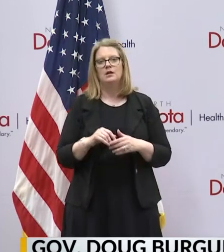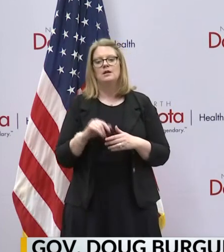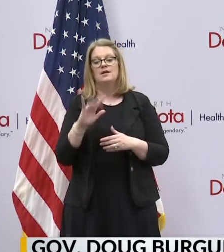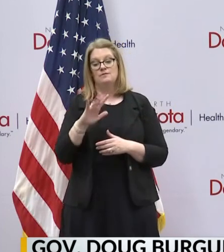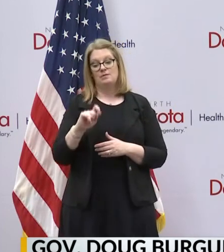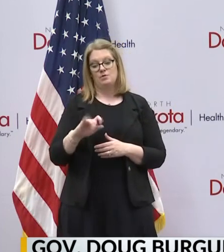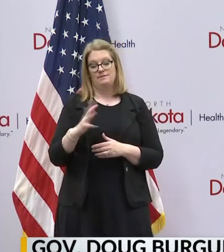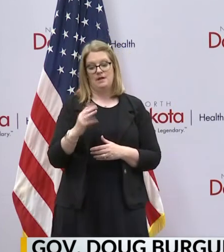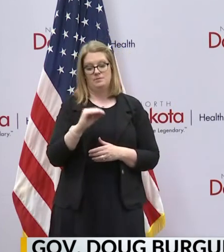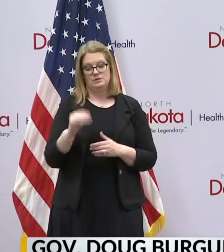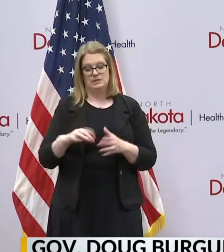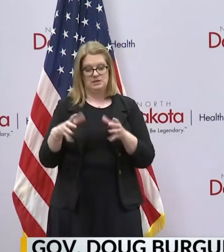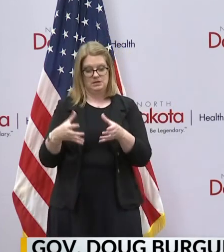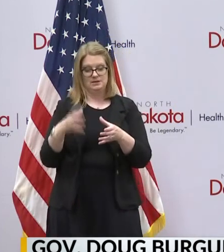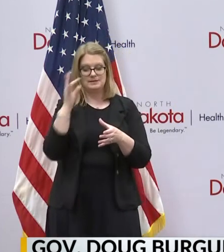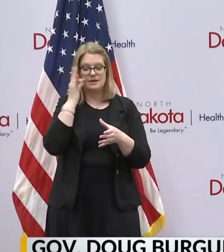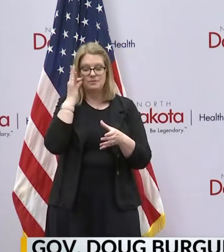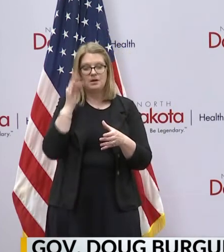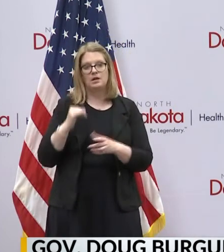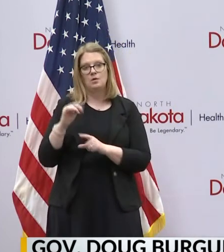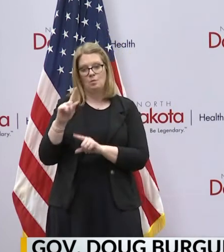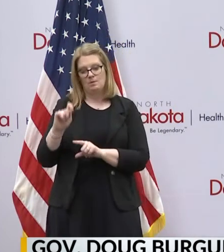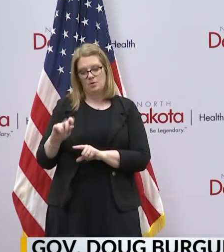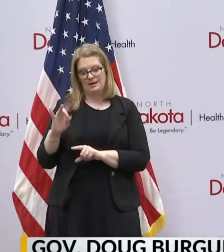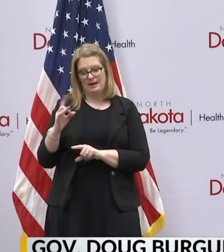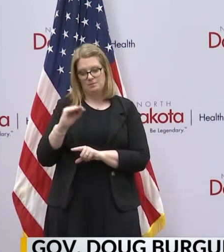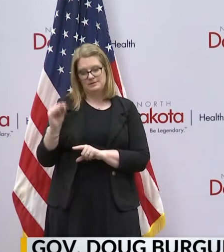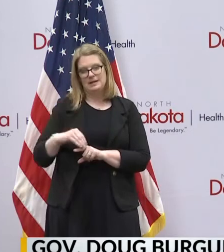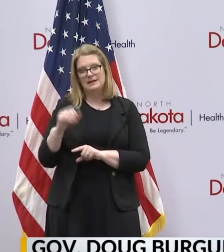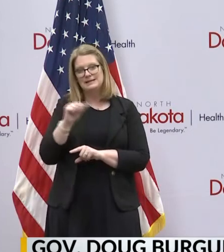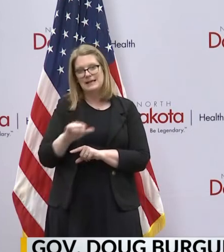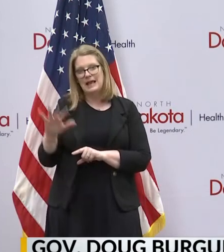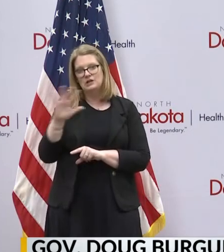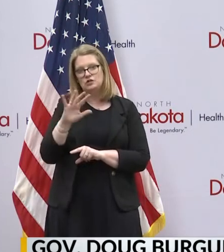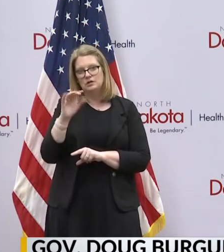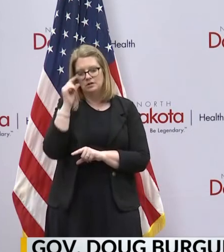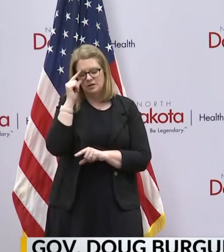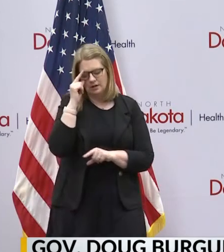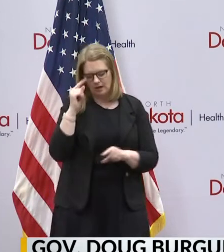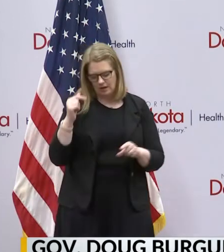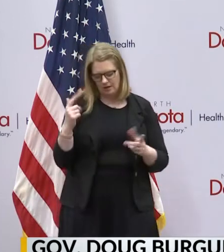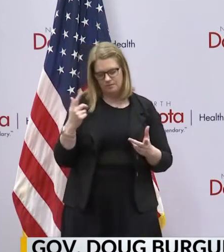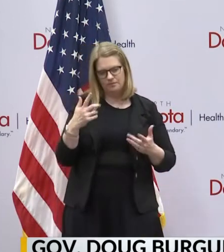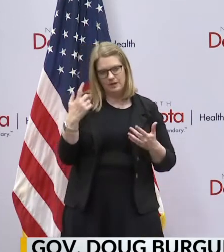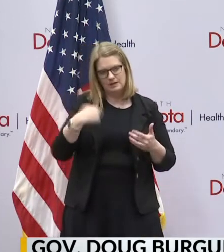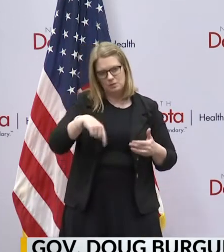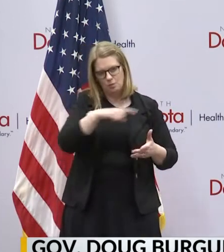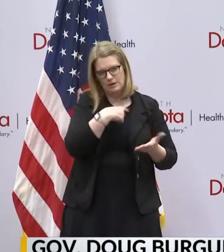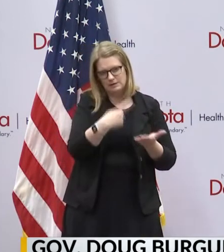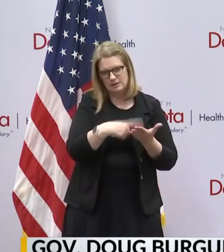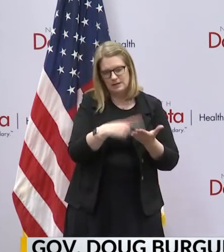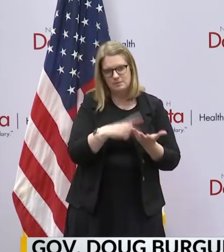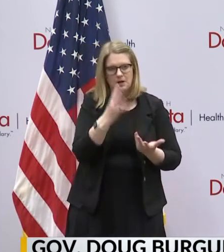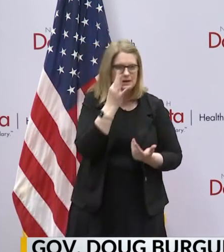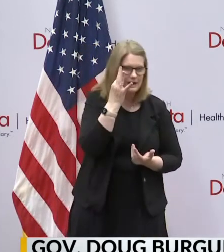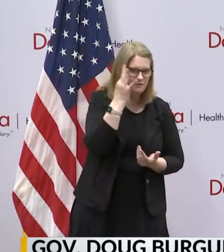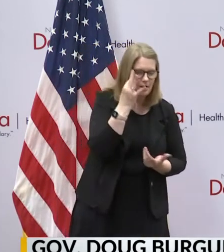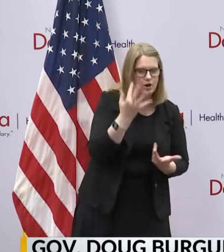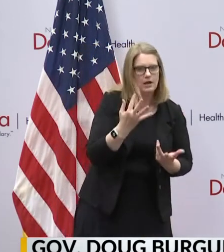THAT POINT IDENTIFIED AS BLACK OR AFRICAN-AMERICAN AND ABOUT 5.5% AS NATIVE AMERICAN, 1.8% AS ASIAN.